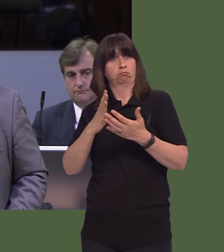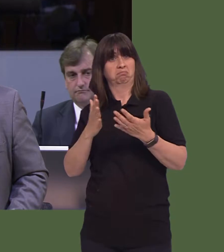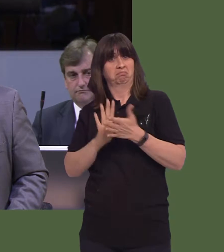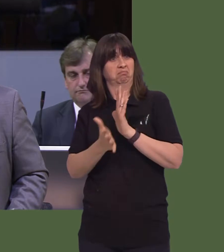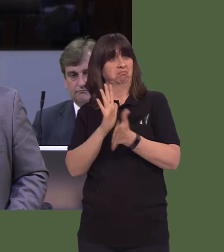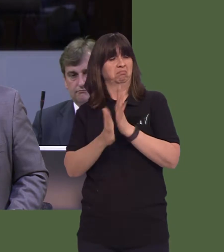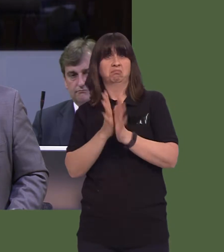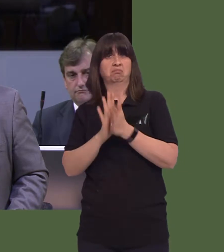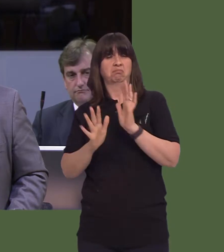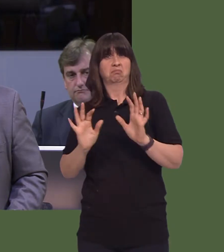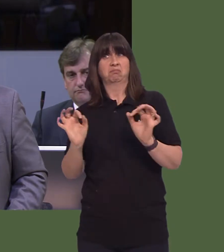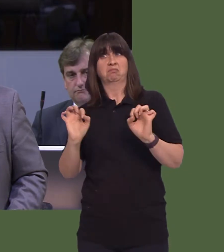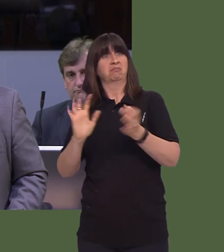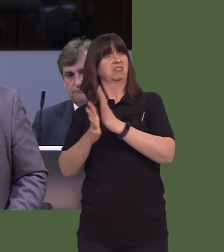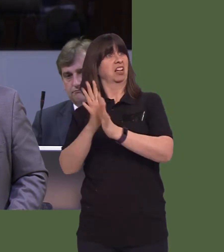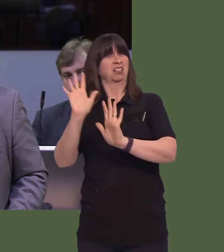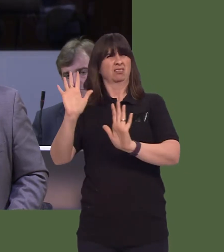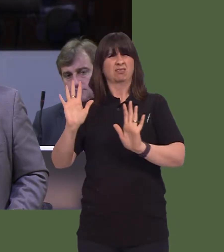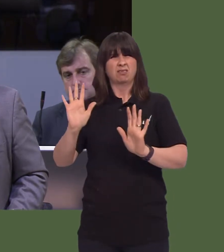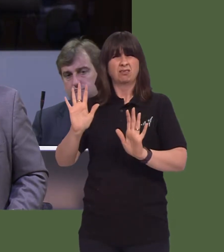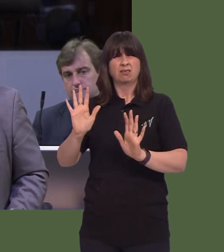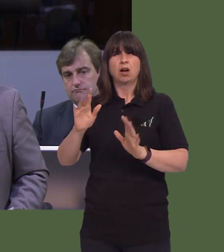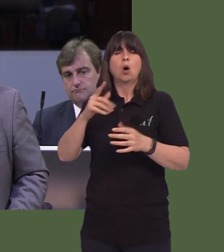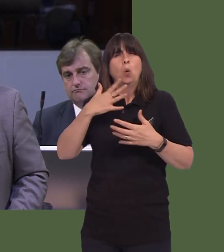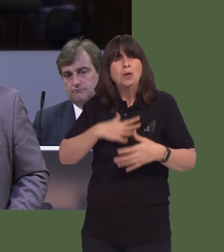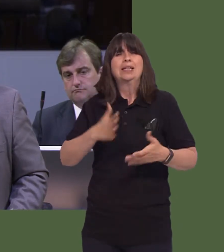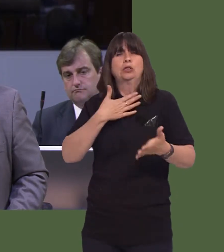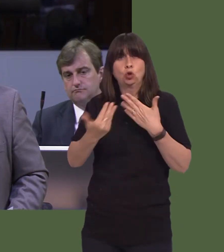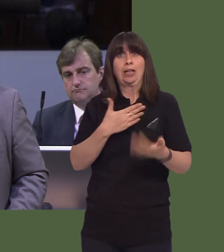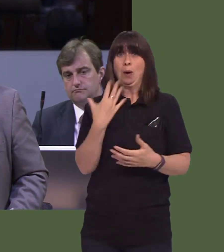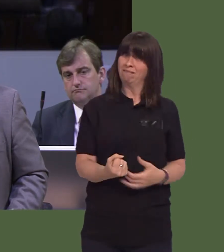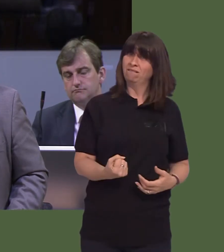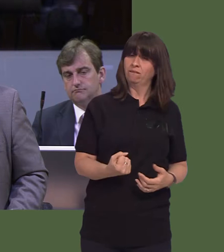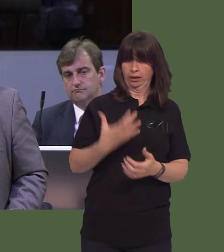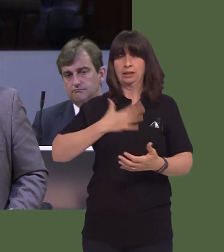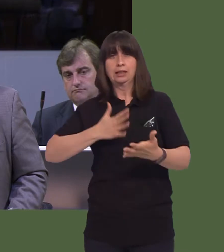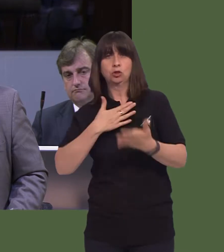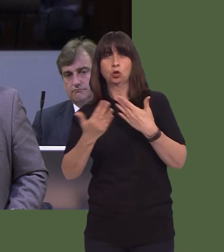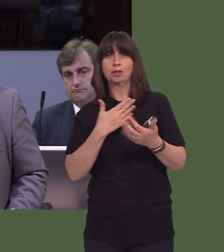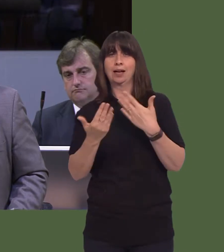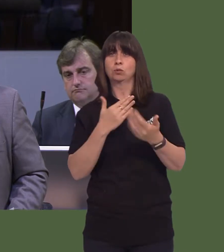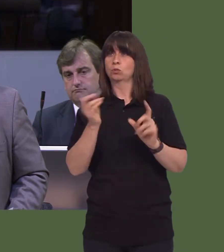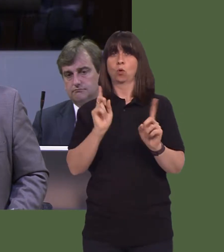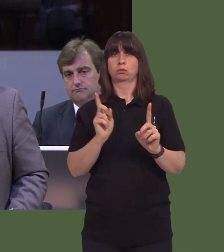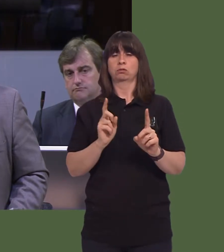that needs to be addressed is the normalisation of the structures that Betsi operates under, rather than direct Government control.